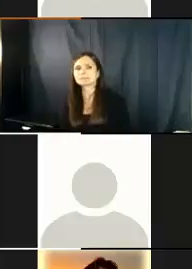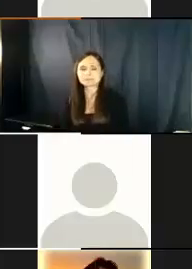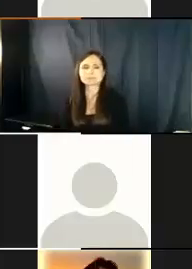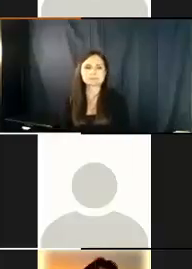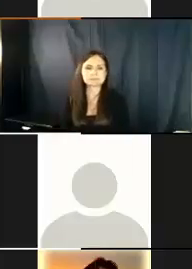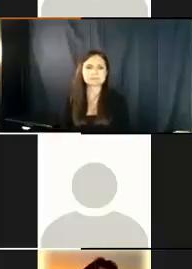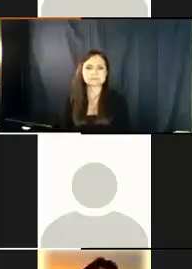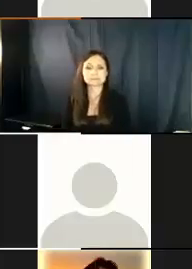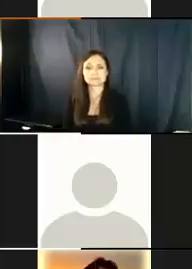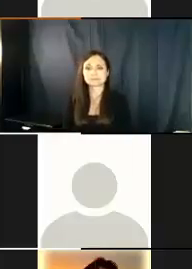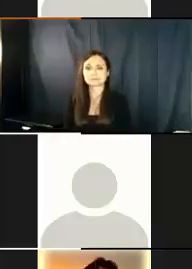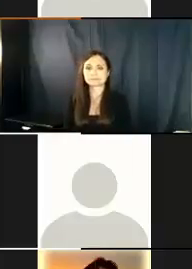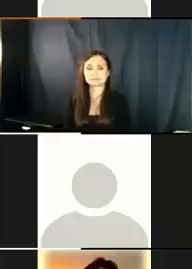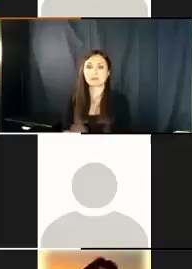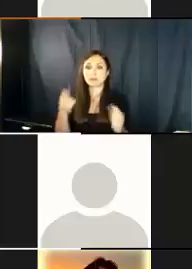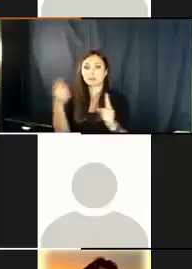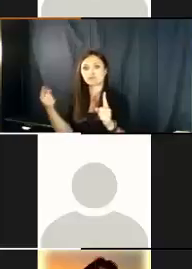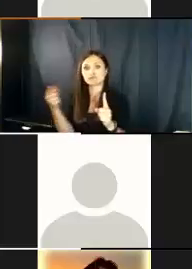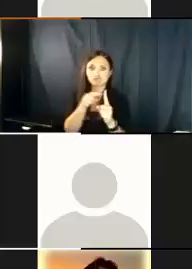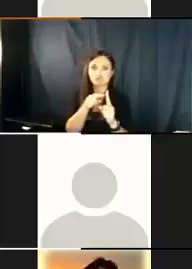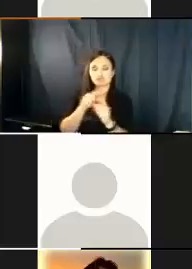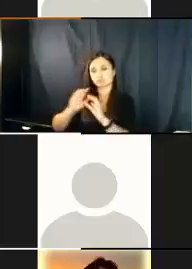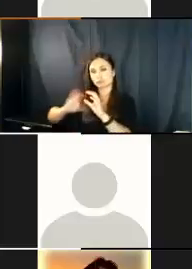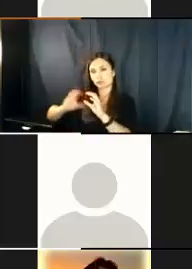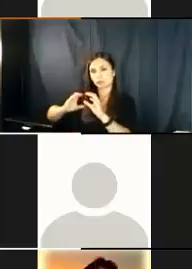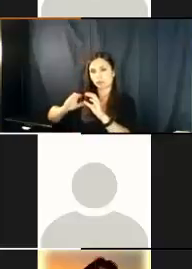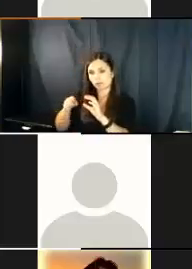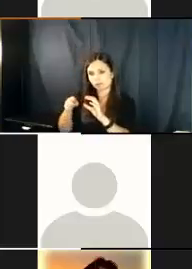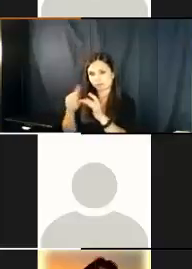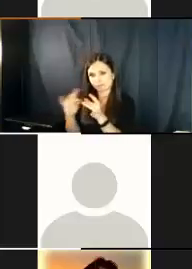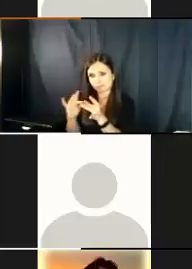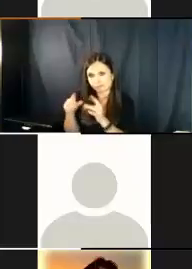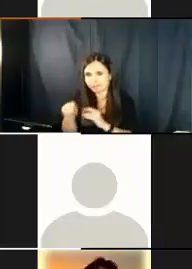So I'd like to move back to our chat box and hear from you.